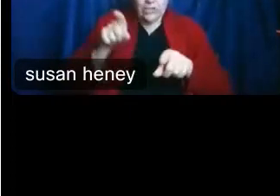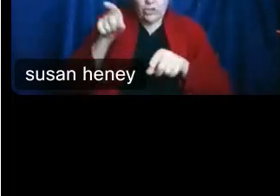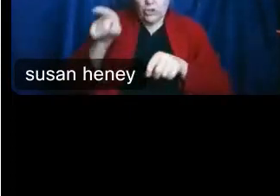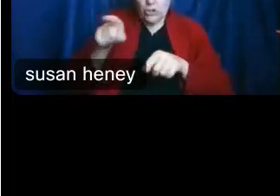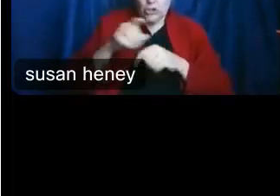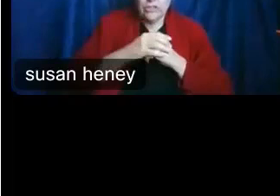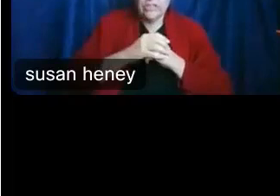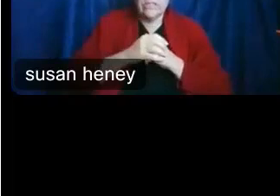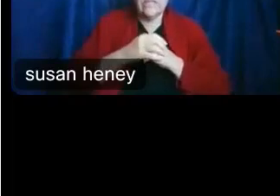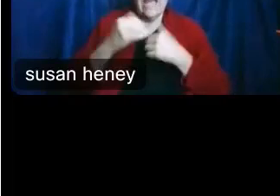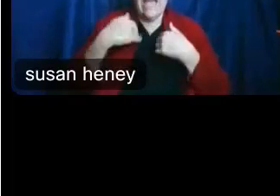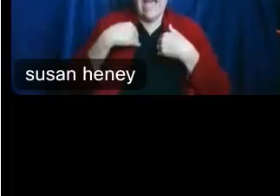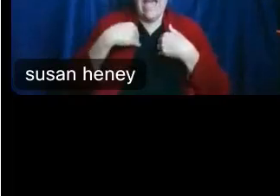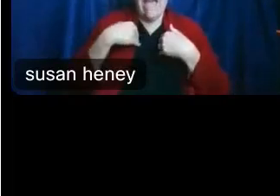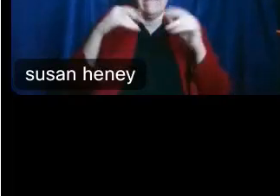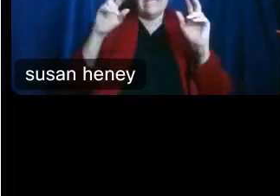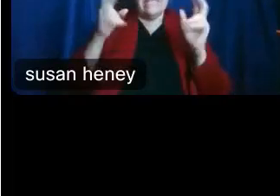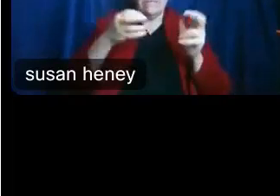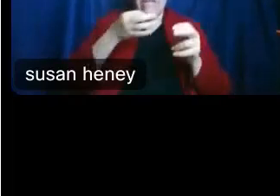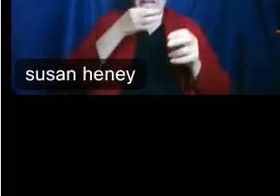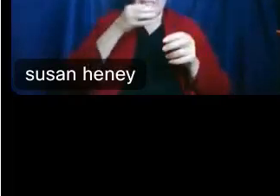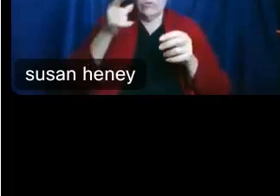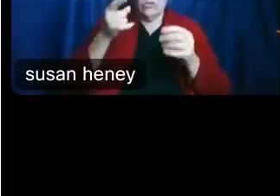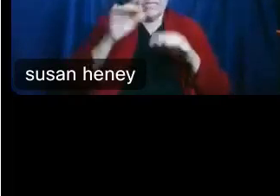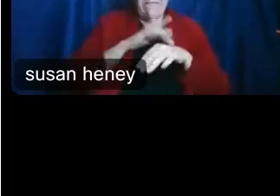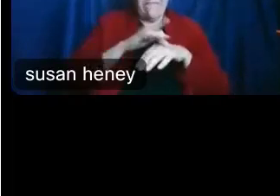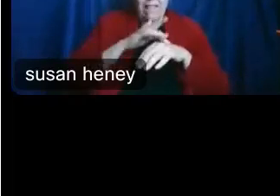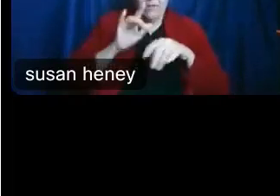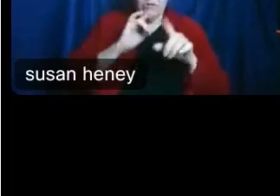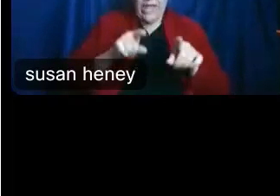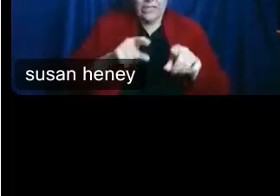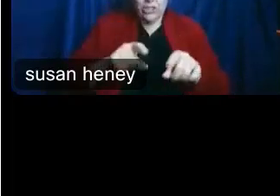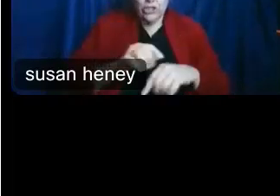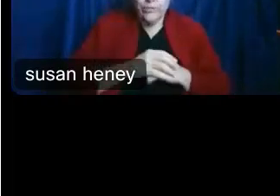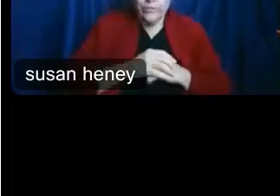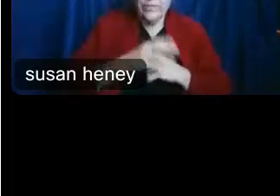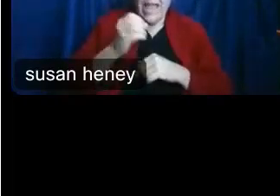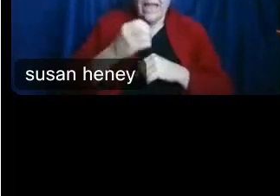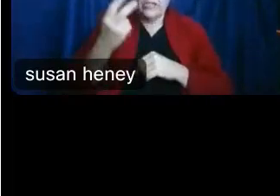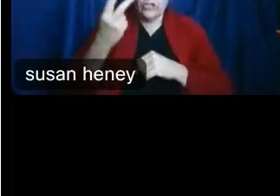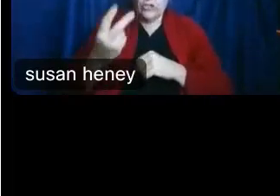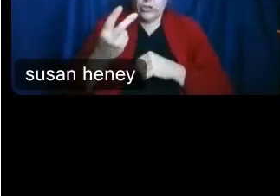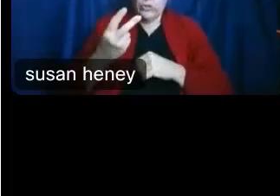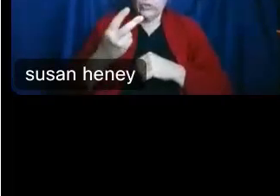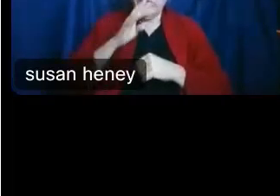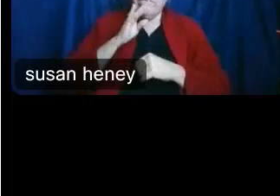that are on standby to answer them. We also have two verbal Q&A sessions today, one at